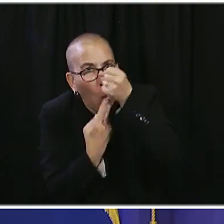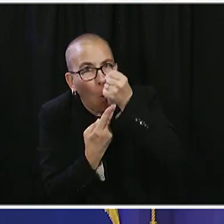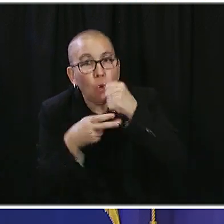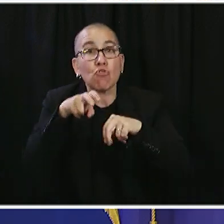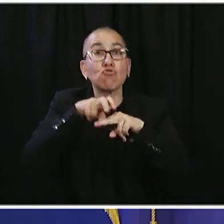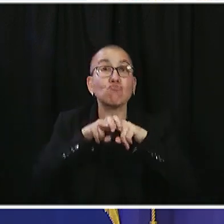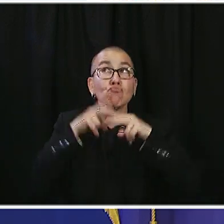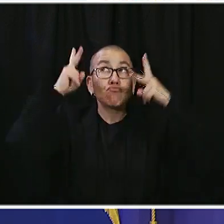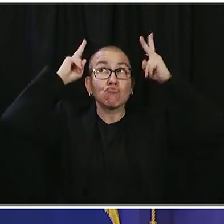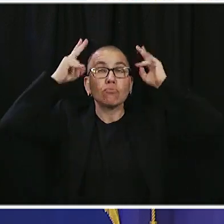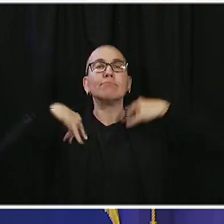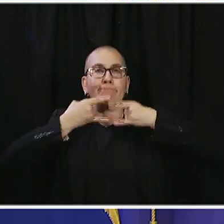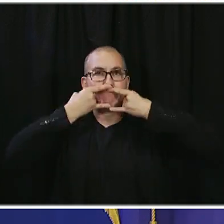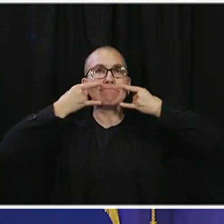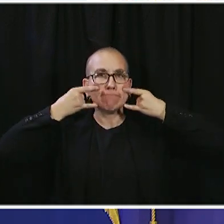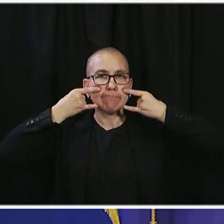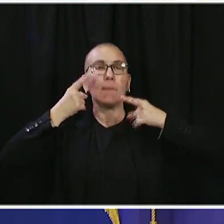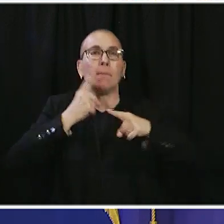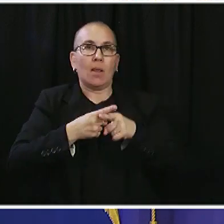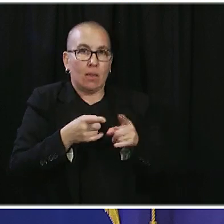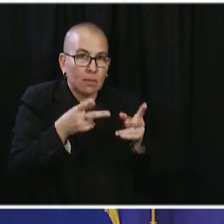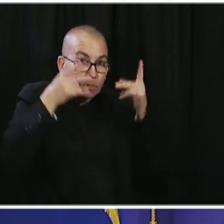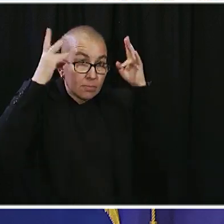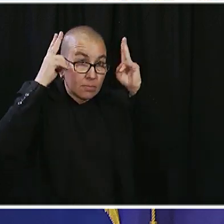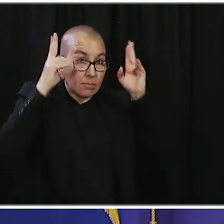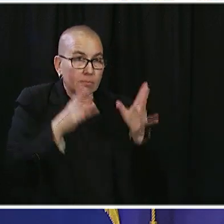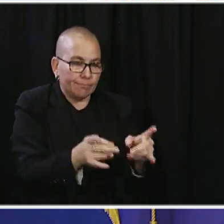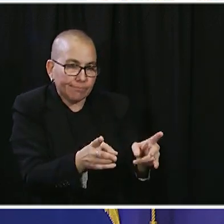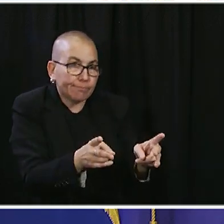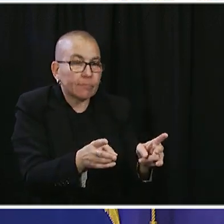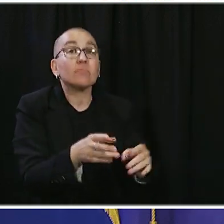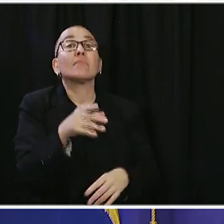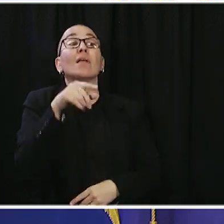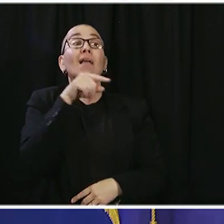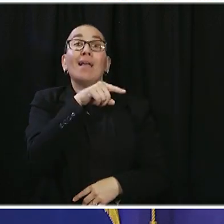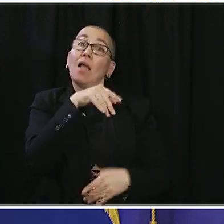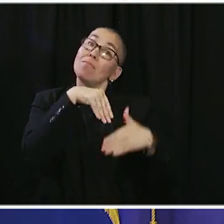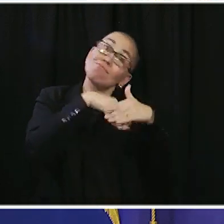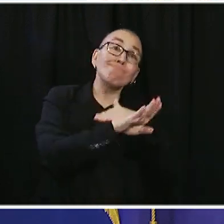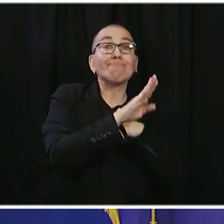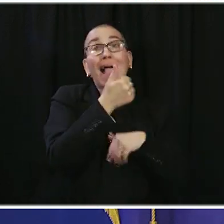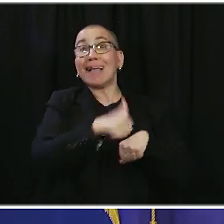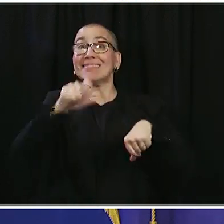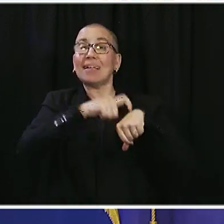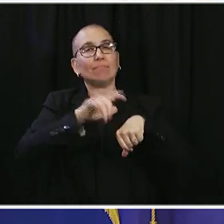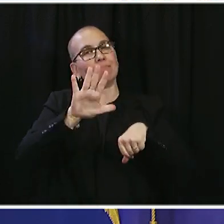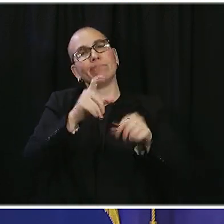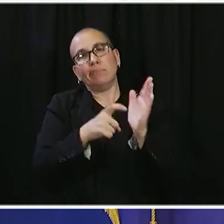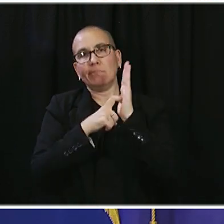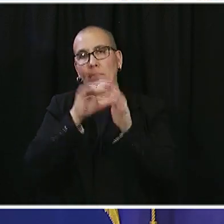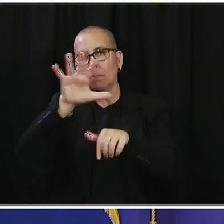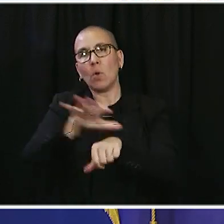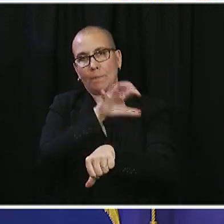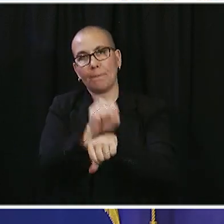SO WEARING A MAST IS REQUIRED FOR BOTH WORKERS AND CLIENTS IN THOSE SETTINGS. APPOINTMENT ONLY. NO WALK-INS.